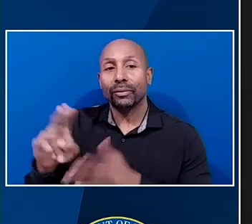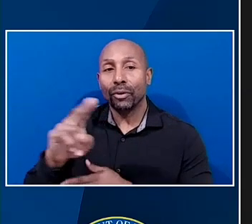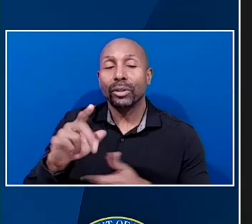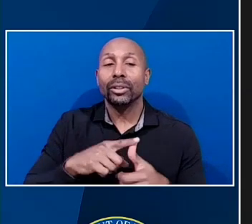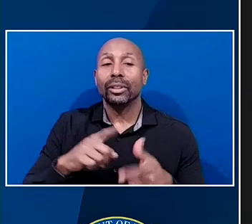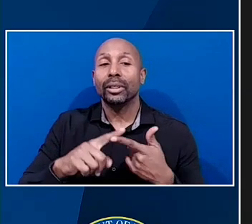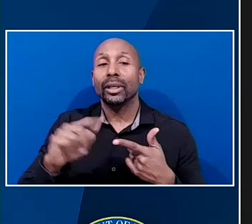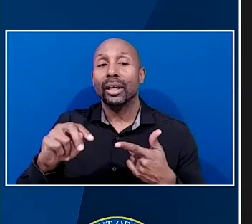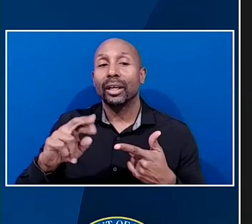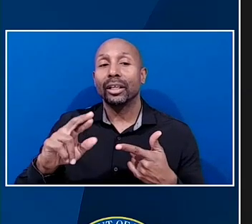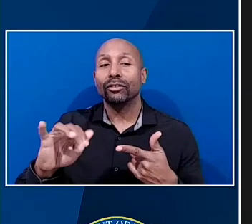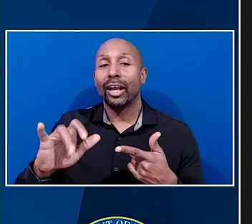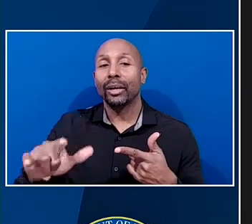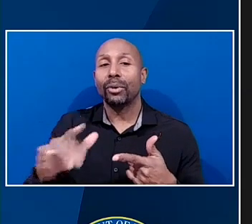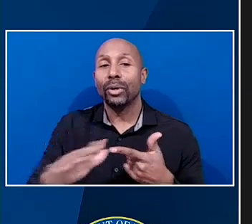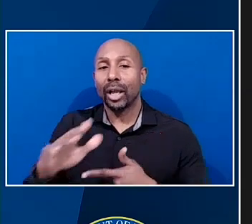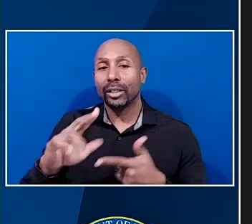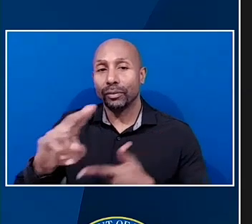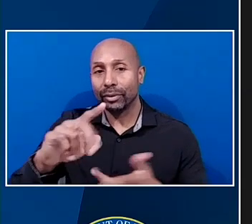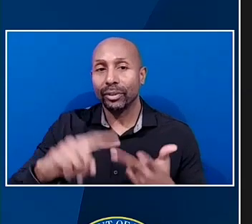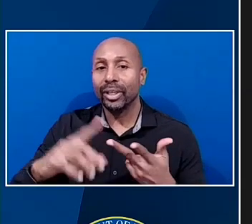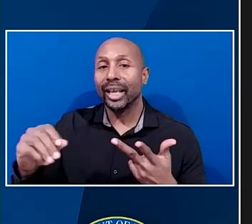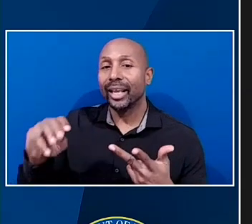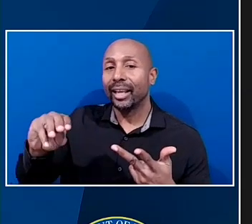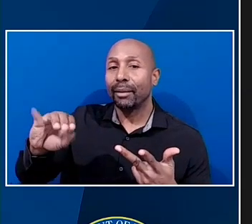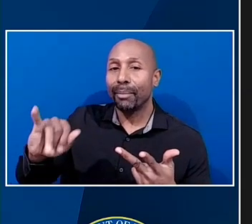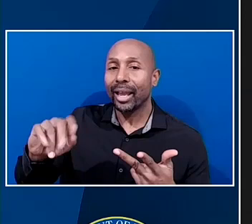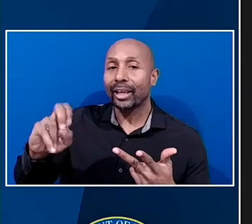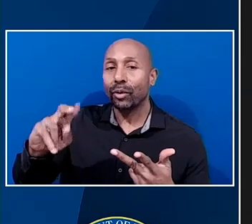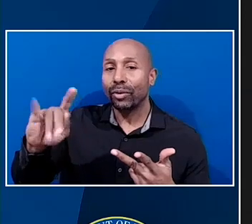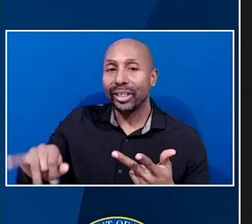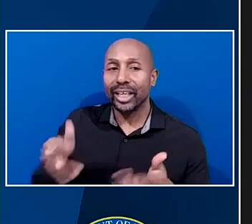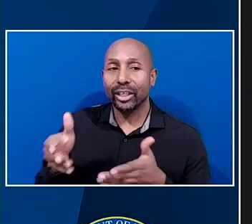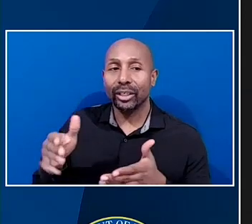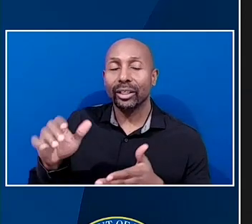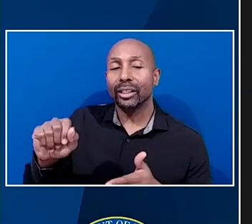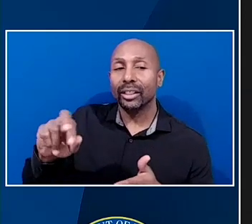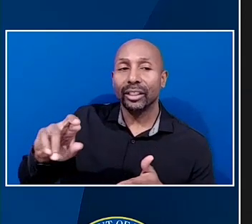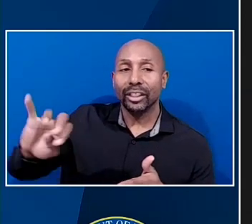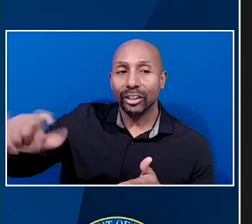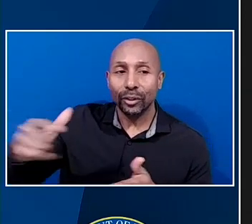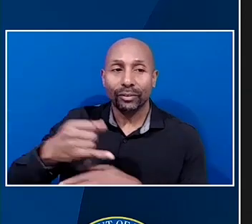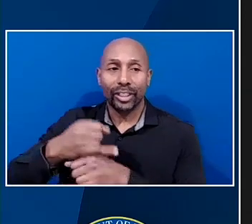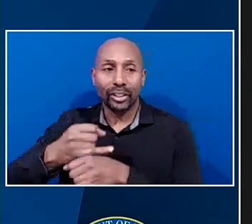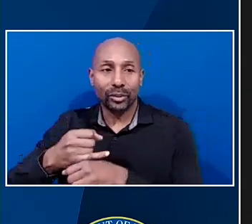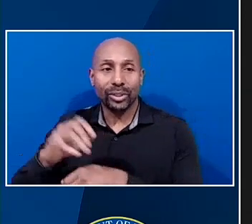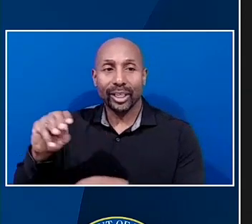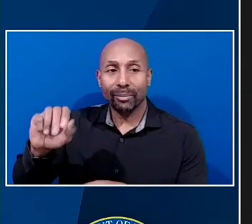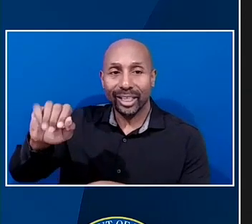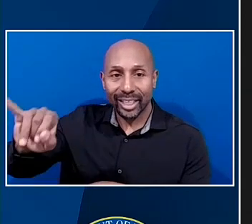institutions, institutions of higher education eligible to receive Federal assistance under Title III parts (a) and